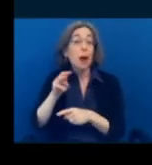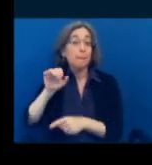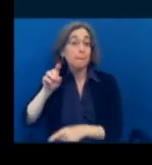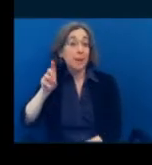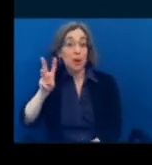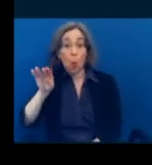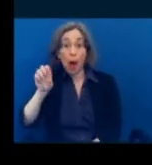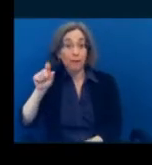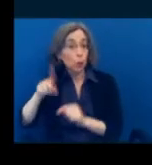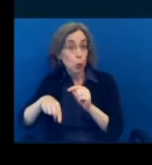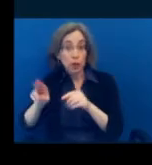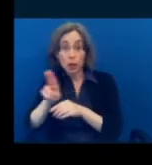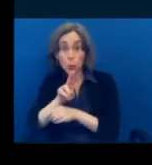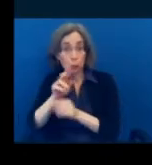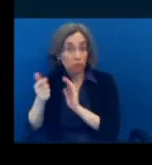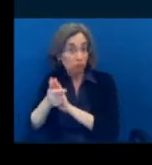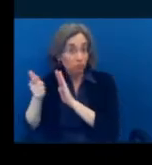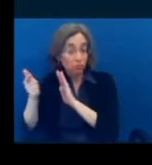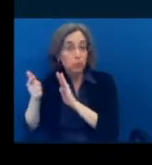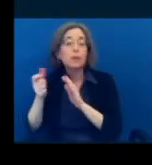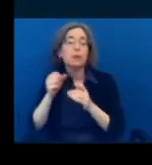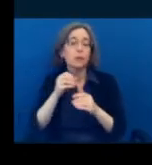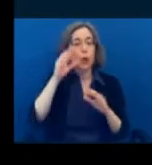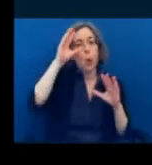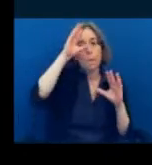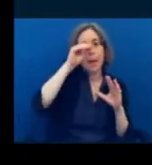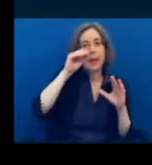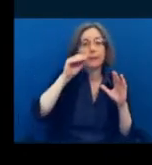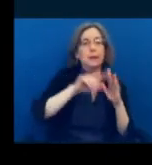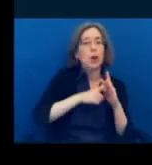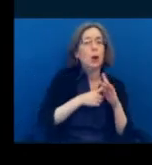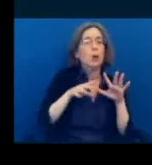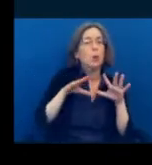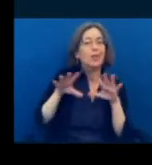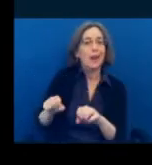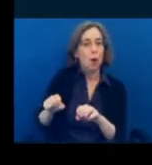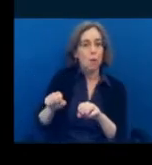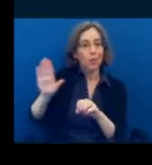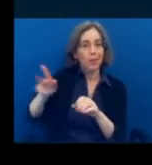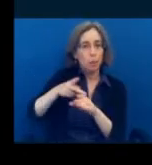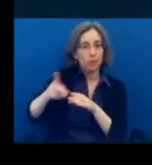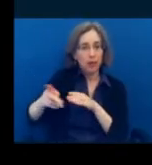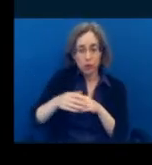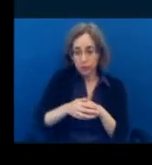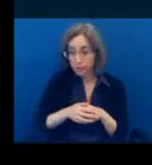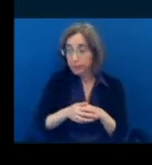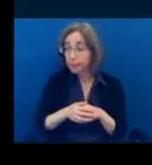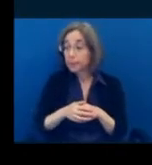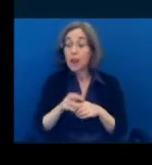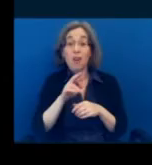TOOK OVER THE PRACTICE. THE PICTURE IN THE MIDDLE AND RIGHT ARE BY [INDISCERNIBLE] WHO